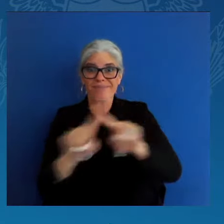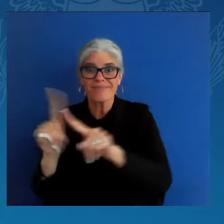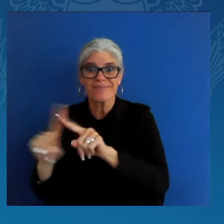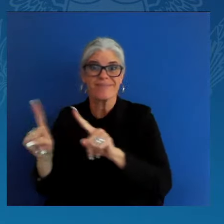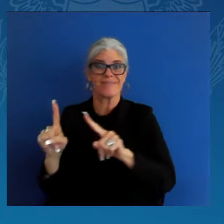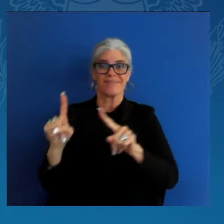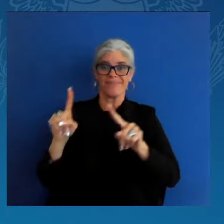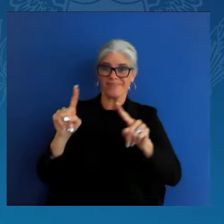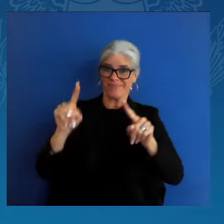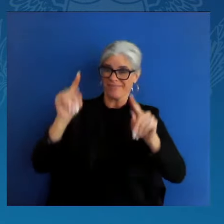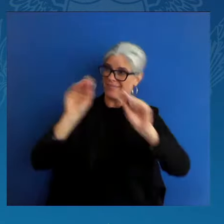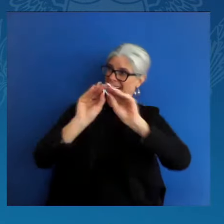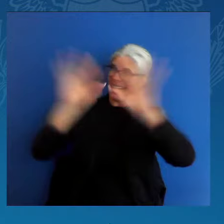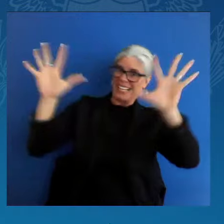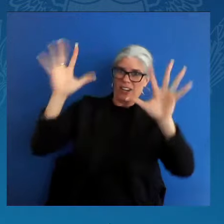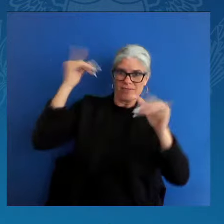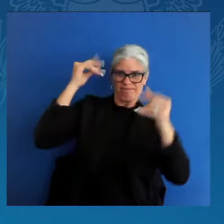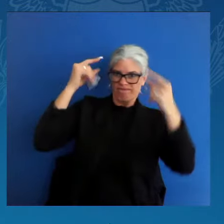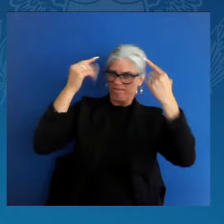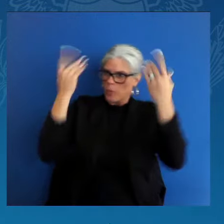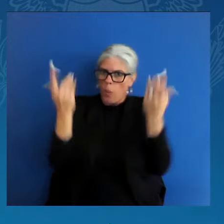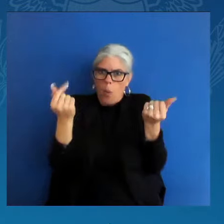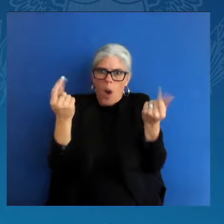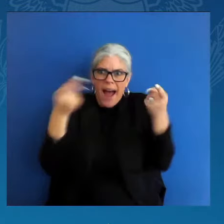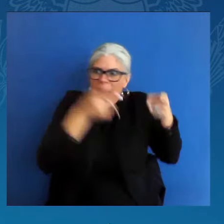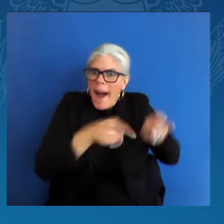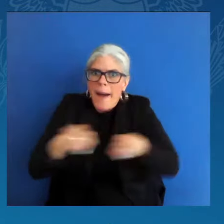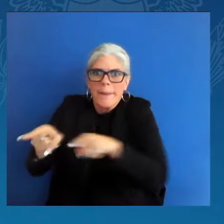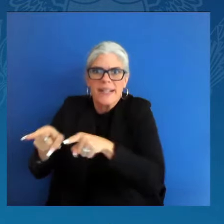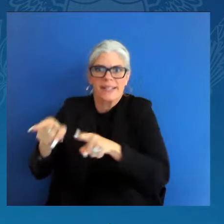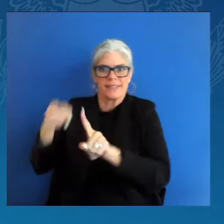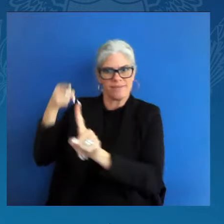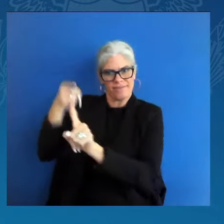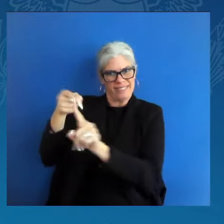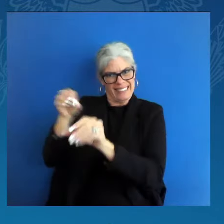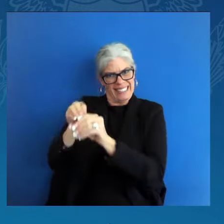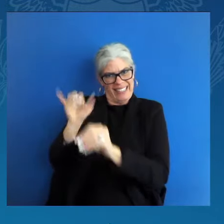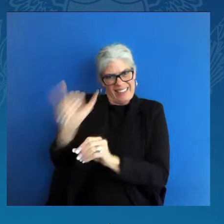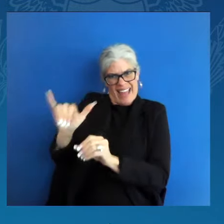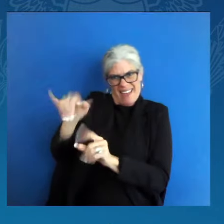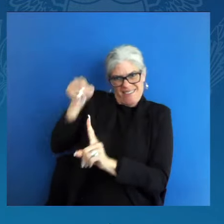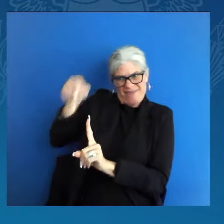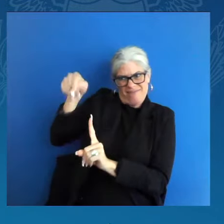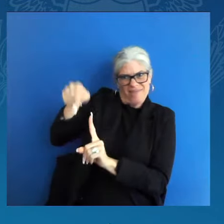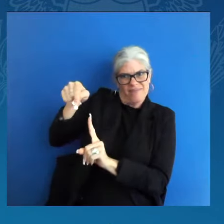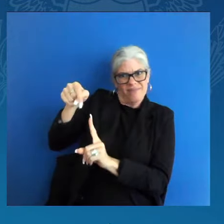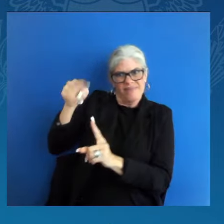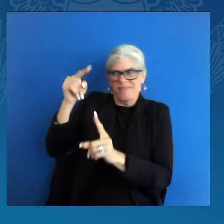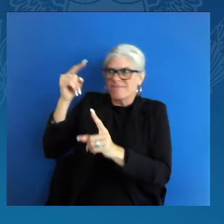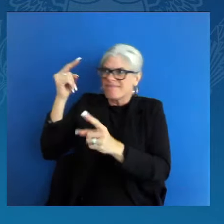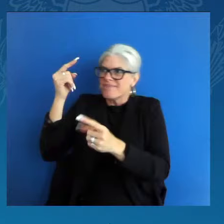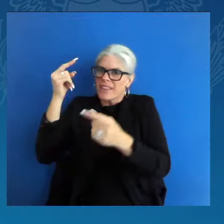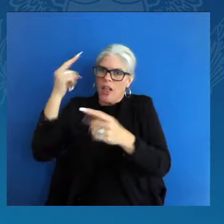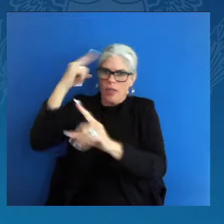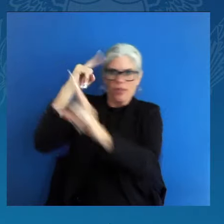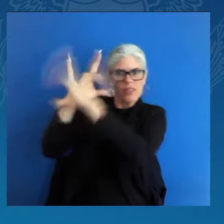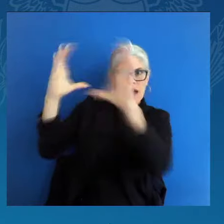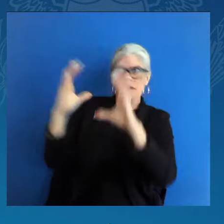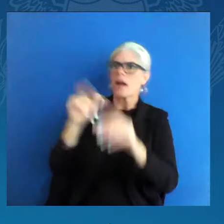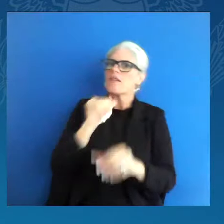and ultimately for the awareness that we need to best defend our nations. This pivotal role in space